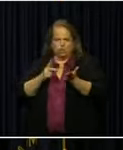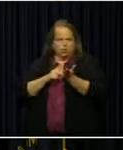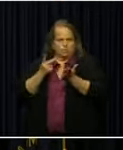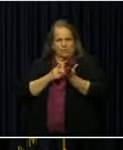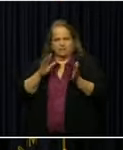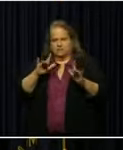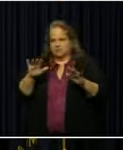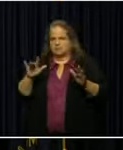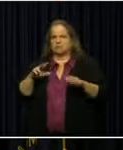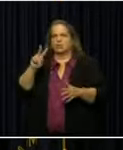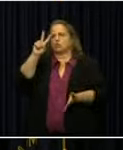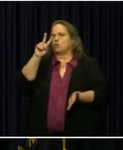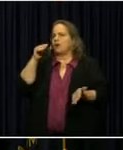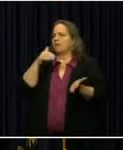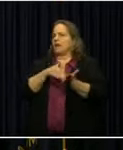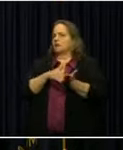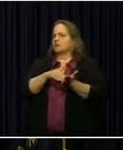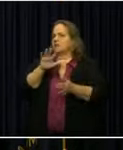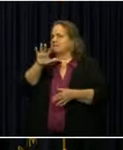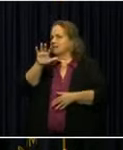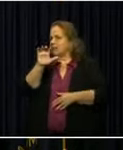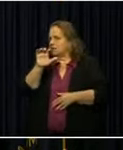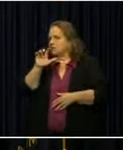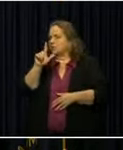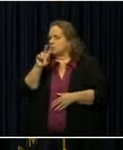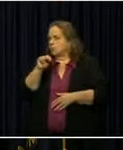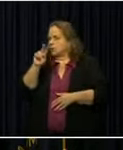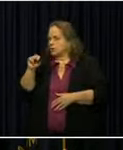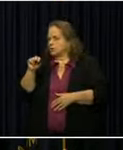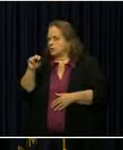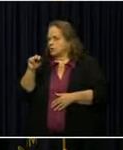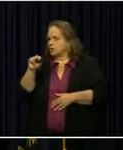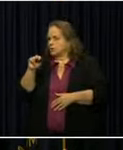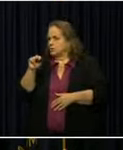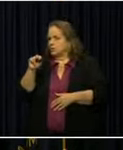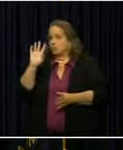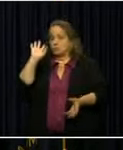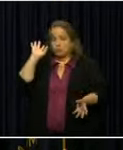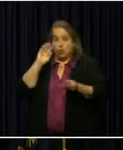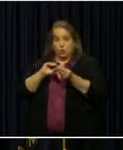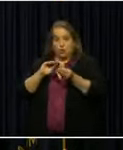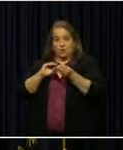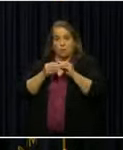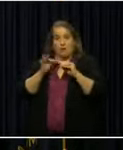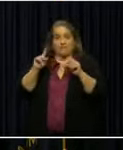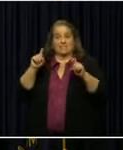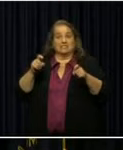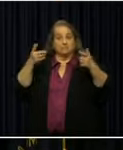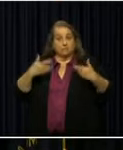SPEAKING OF WHICH YESTERDAY I ANNOUNCED WE HAD A TEN DAY OLD